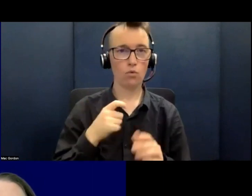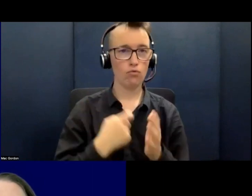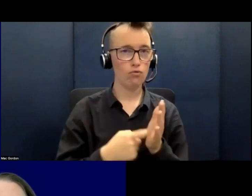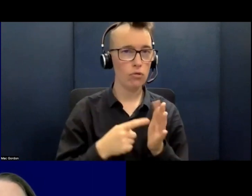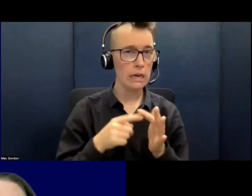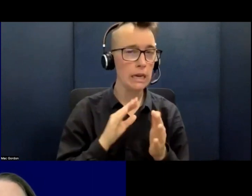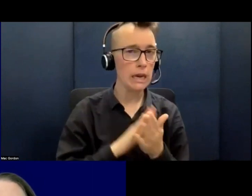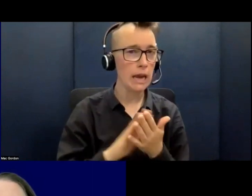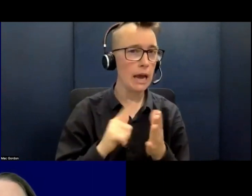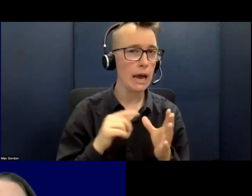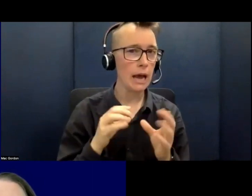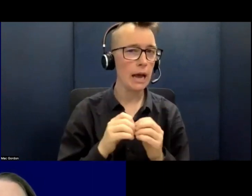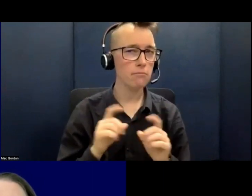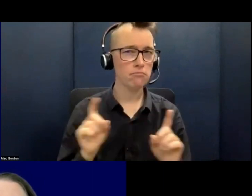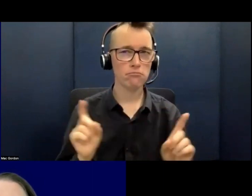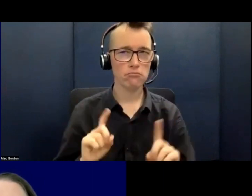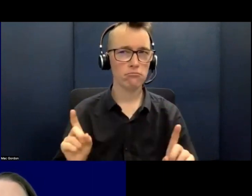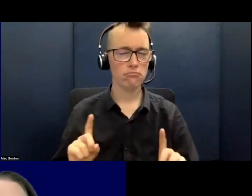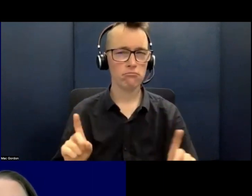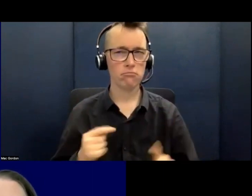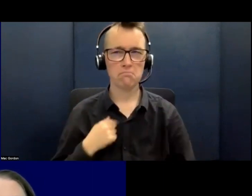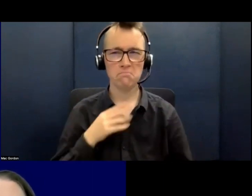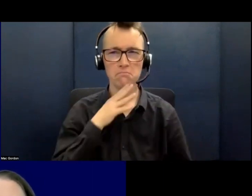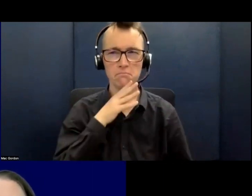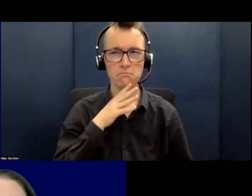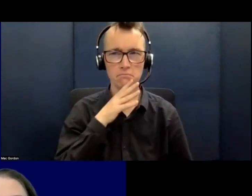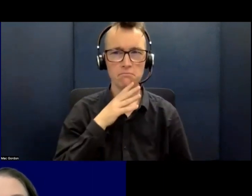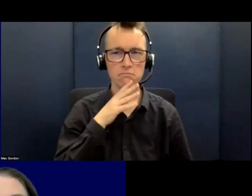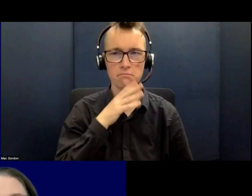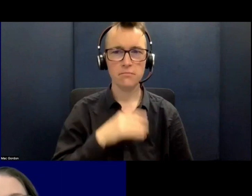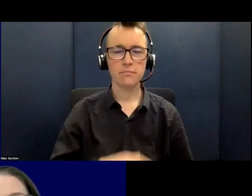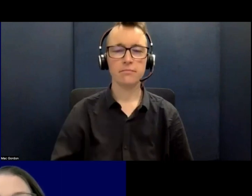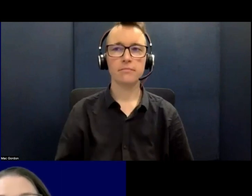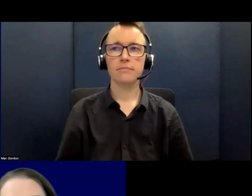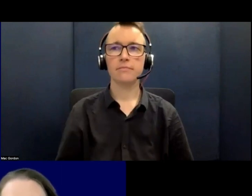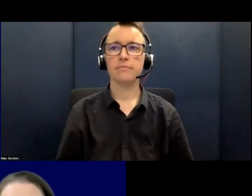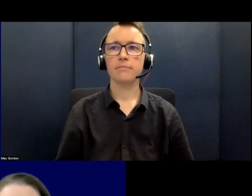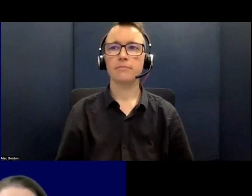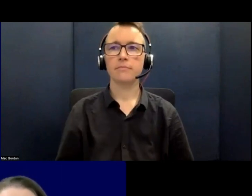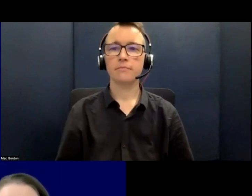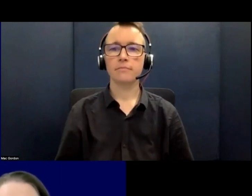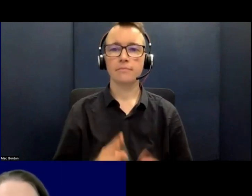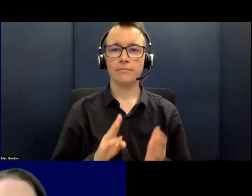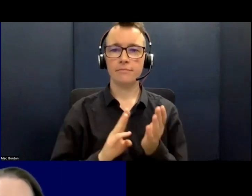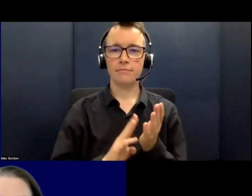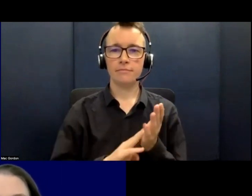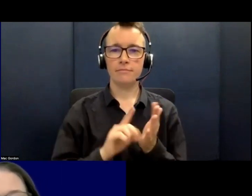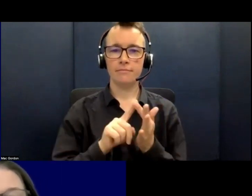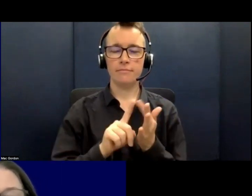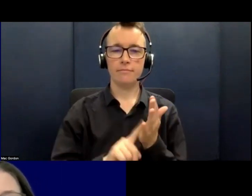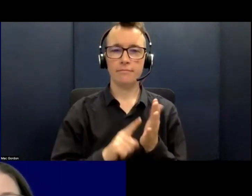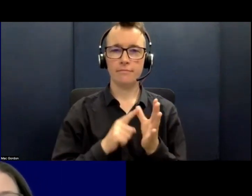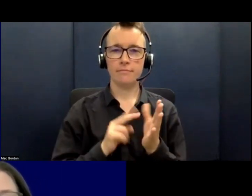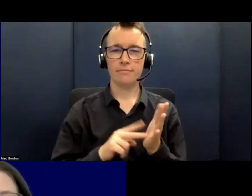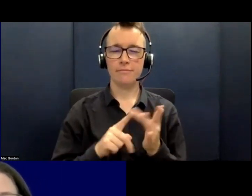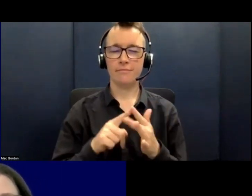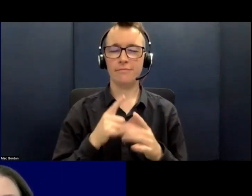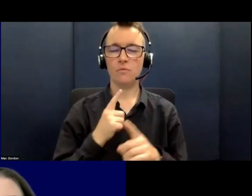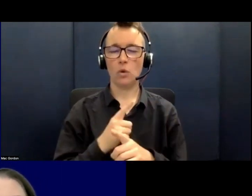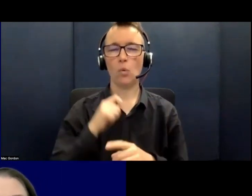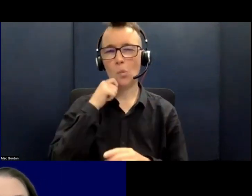a little bit unclear. [Melanie] Okay we'll give them an opportunity to expand on that and we'll go on to the next question